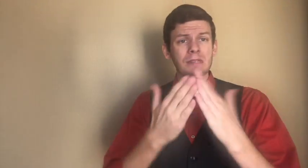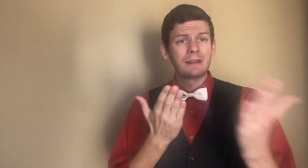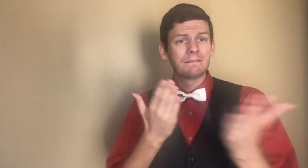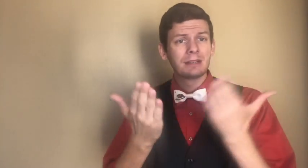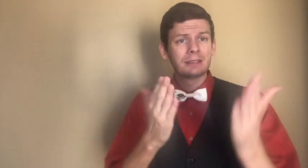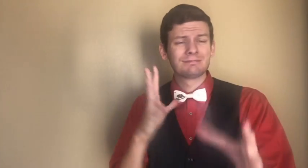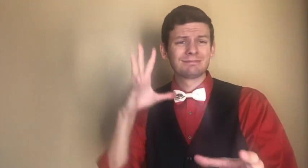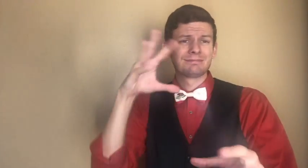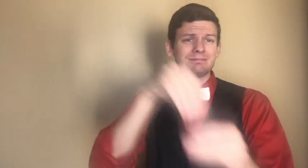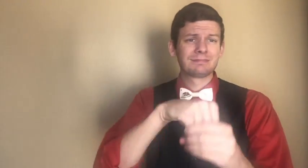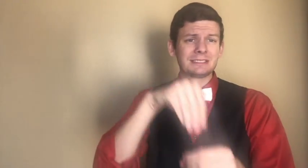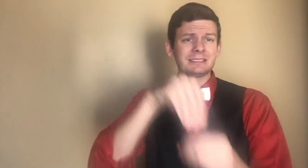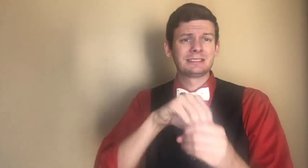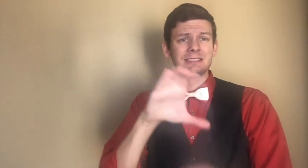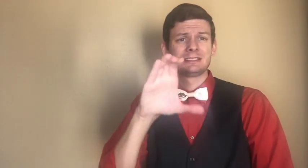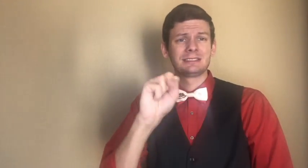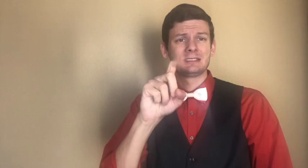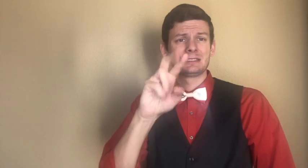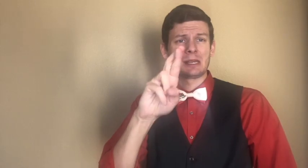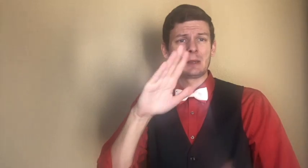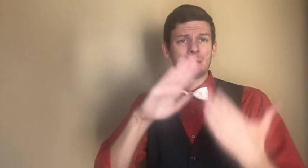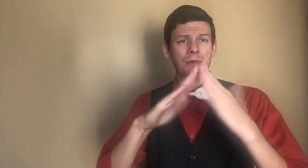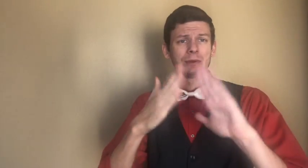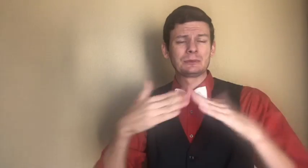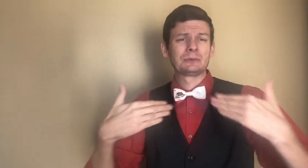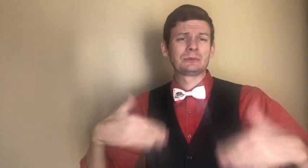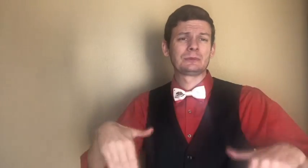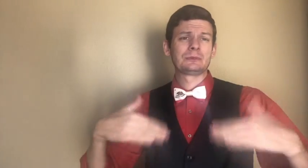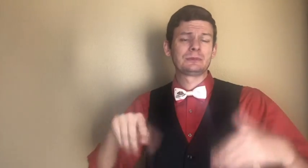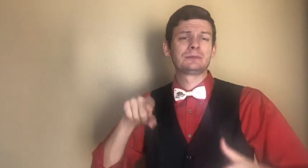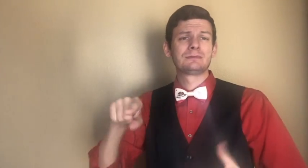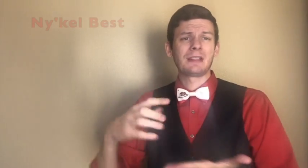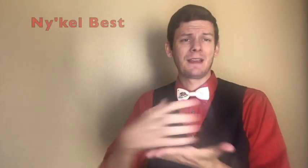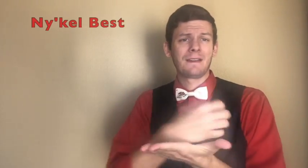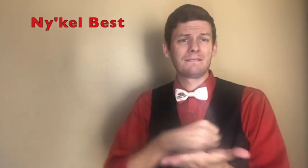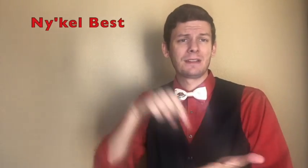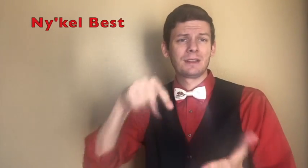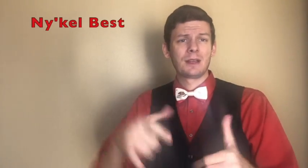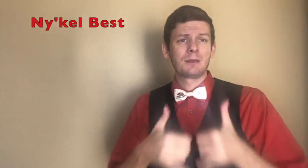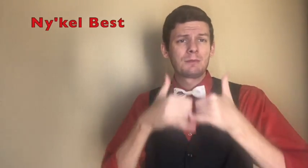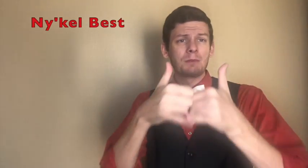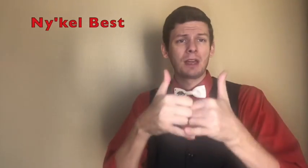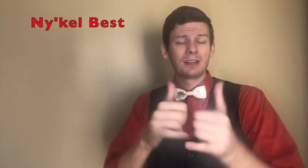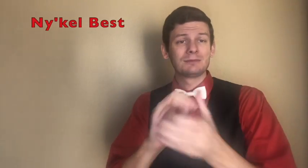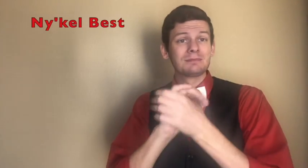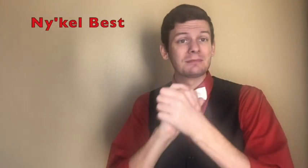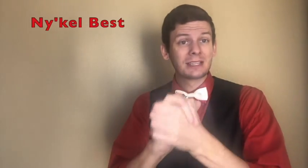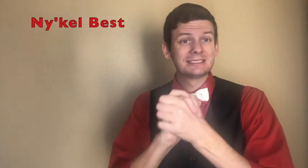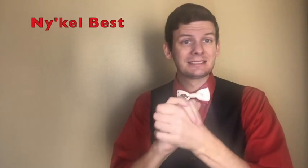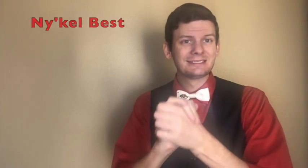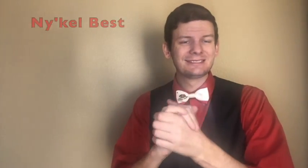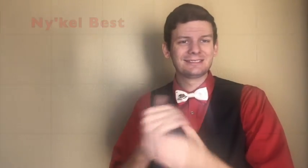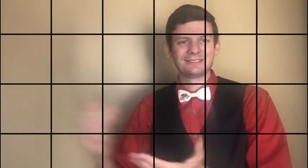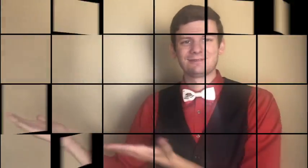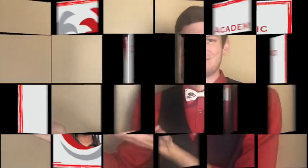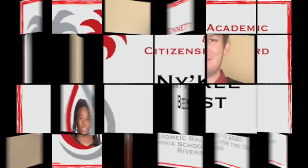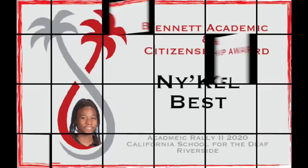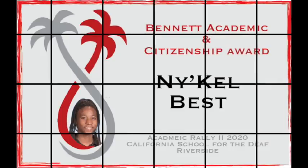commitment to volunteering to their active engagement with the CSD, our community. This student deserves it.